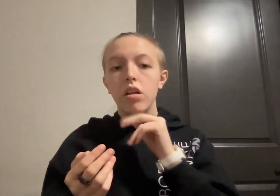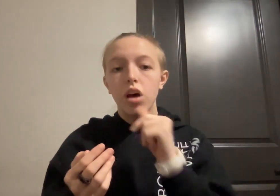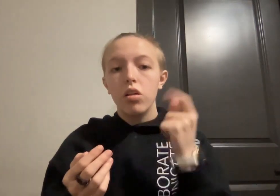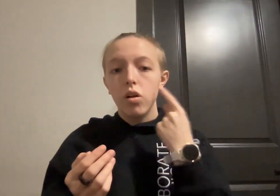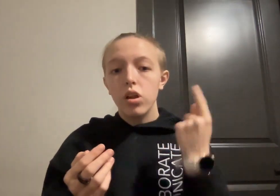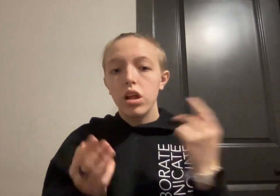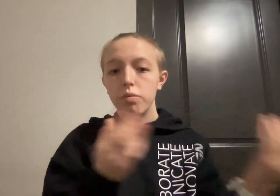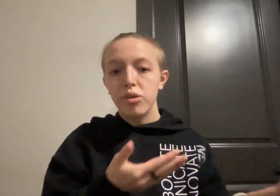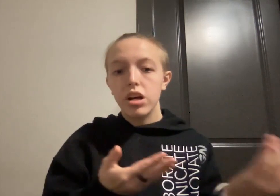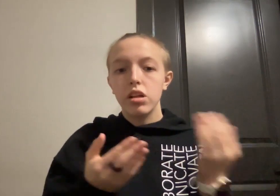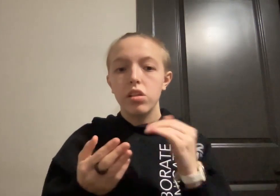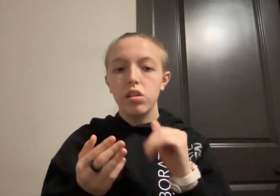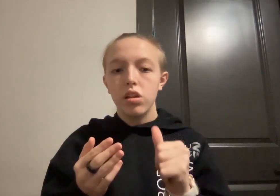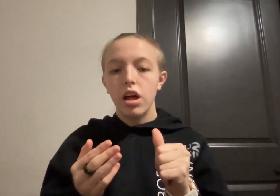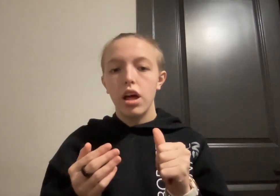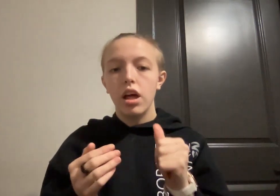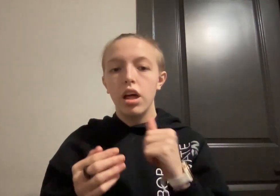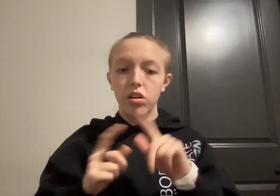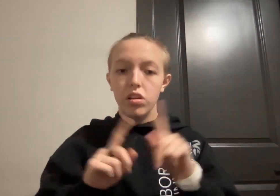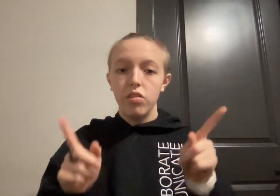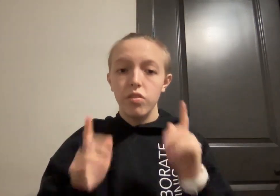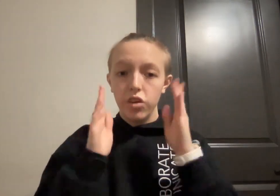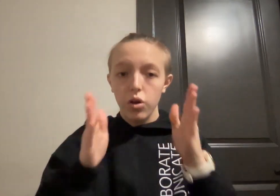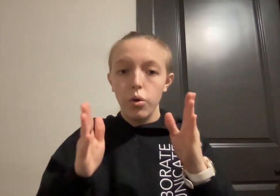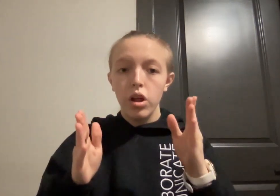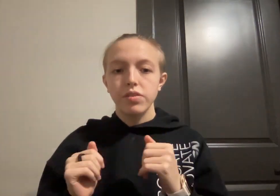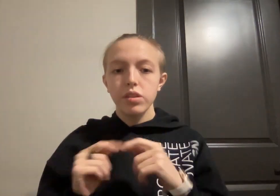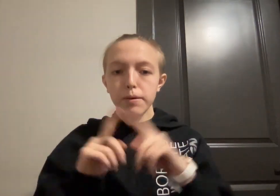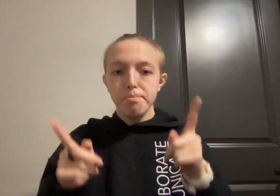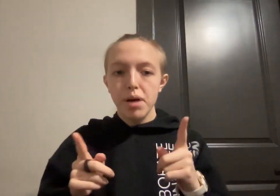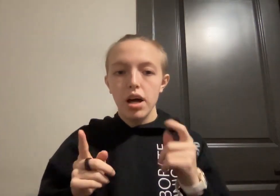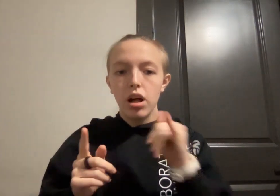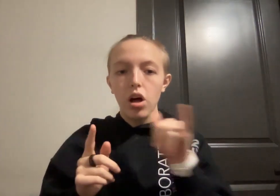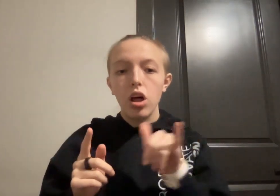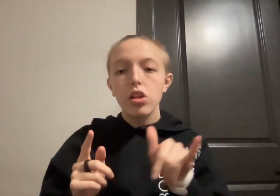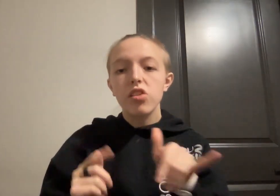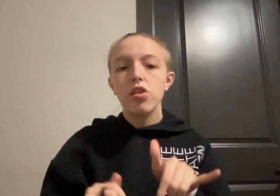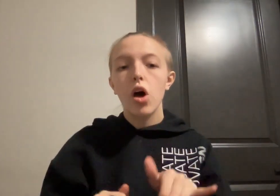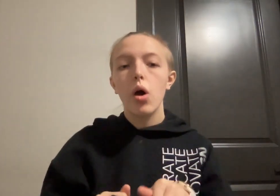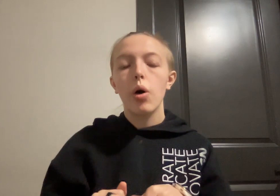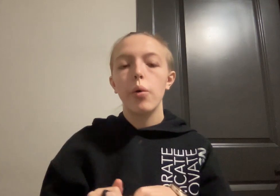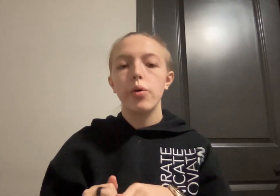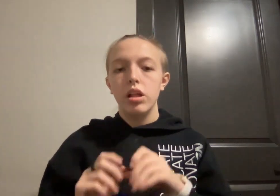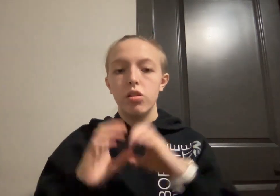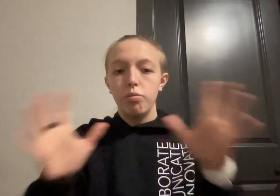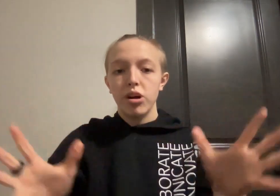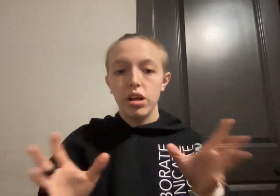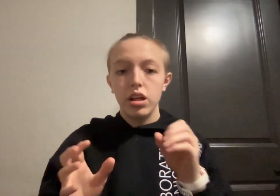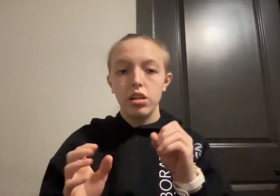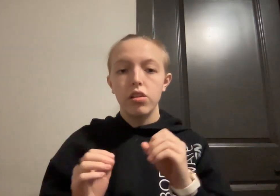not only brings a view, but also spreads